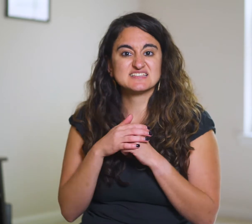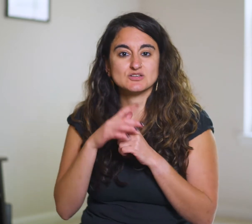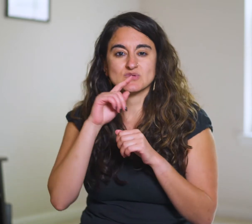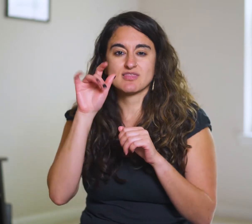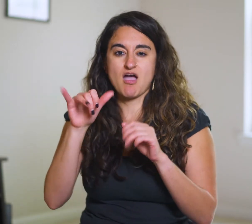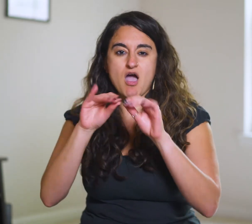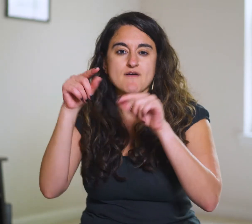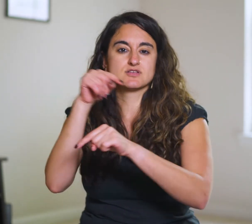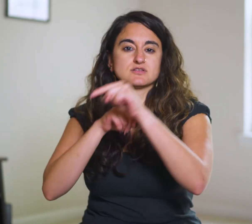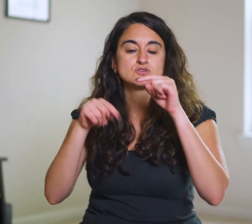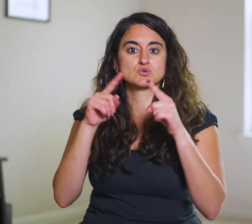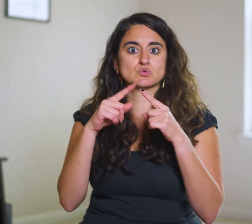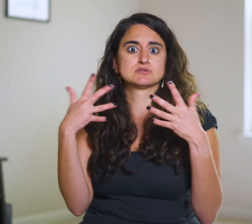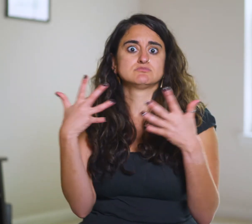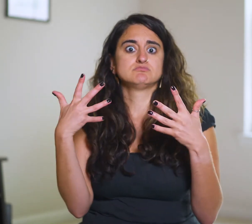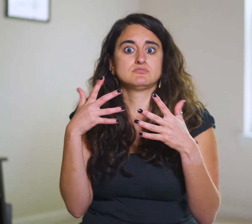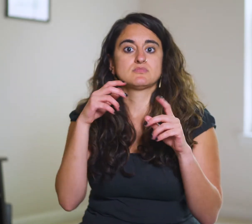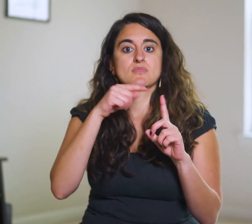this almost certainly refers to the terror